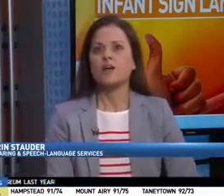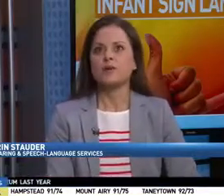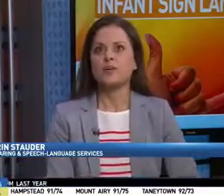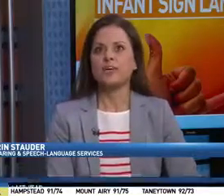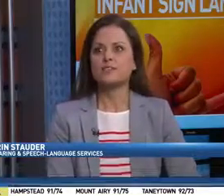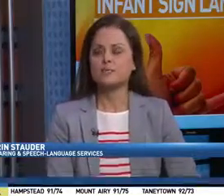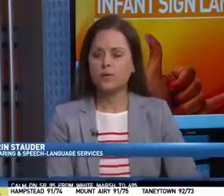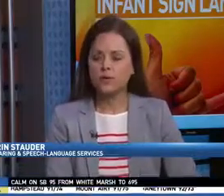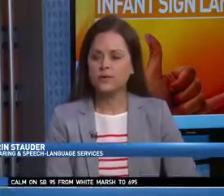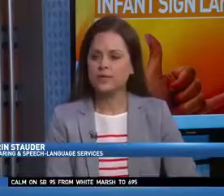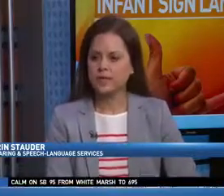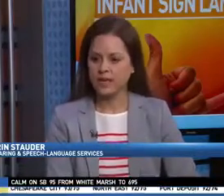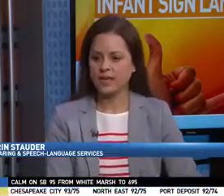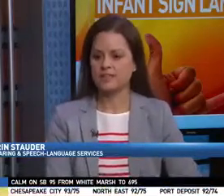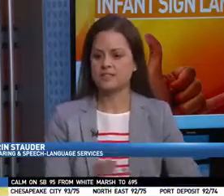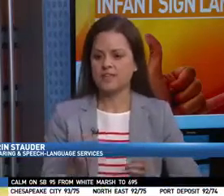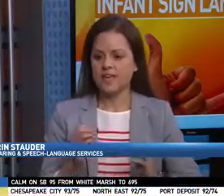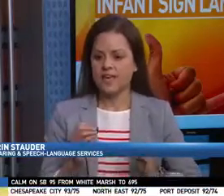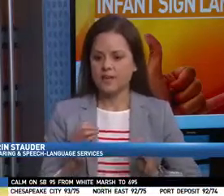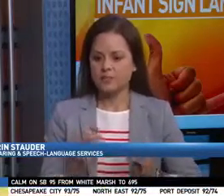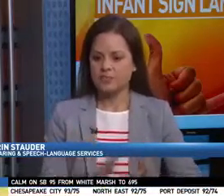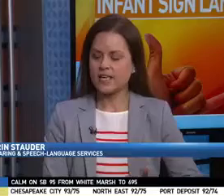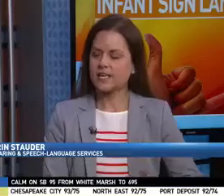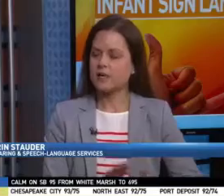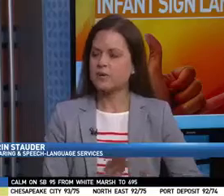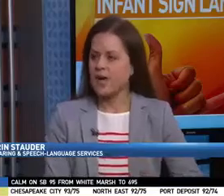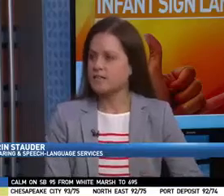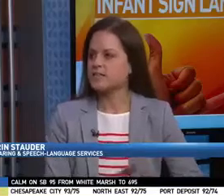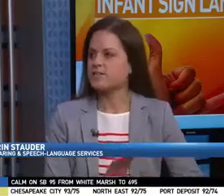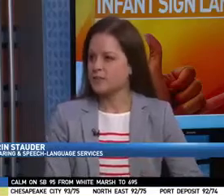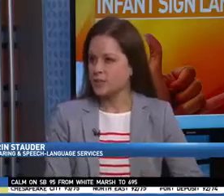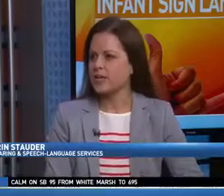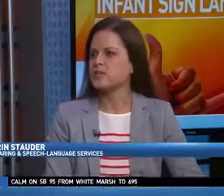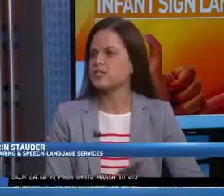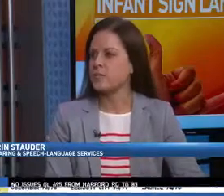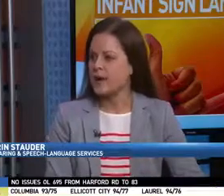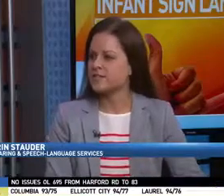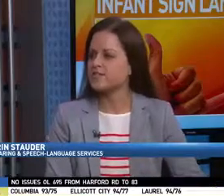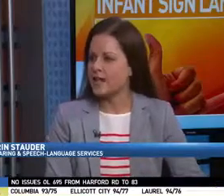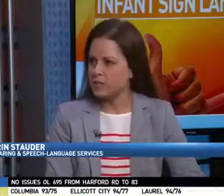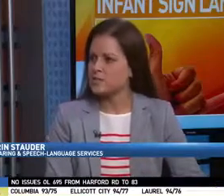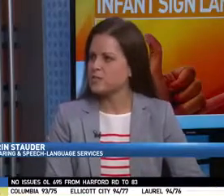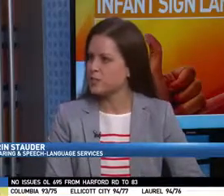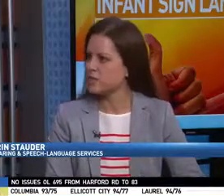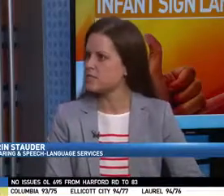Um, it's important because setting up positive communication and positive language experiences